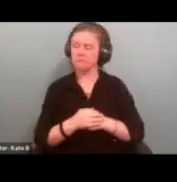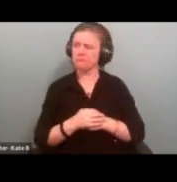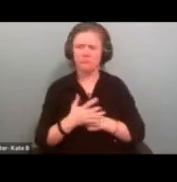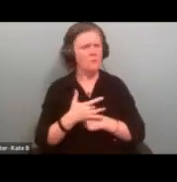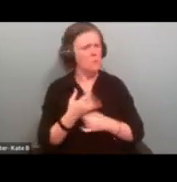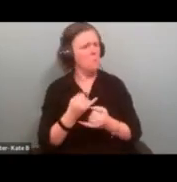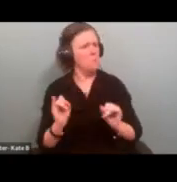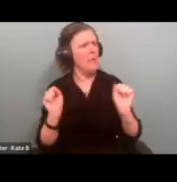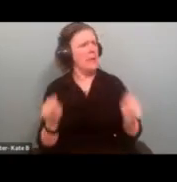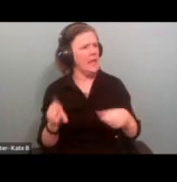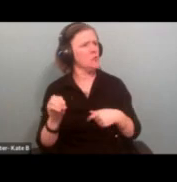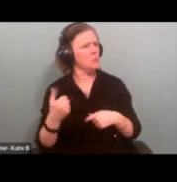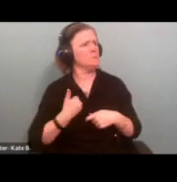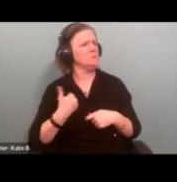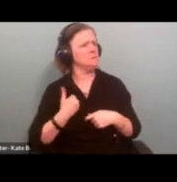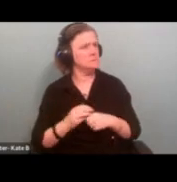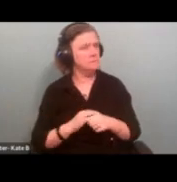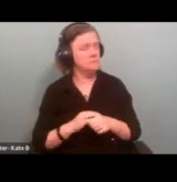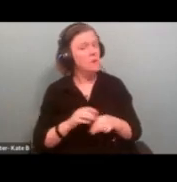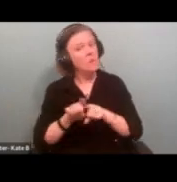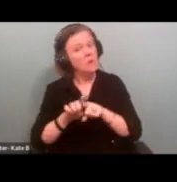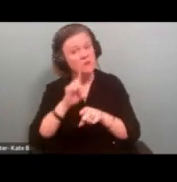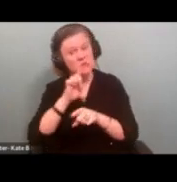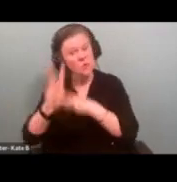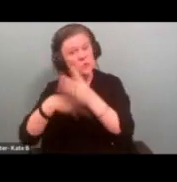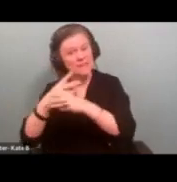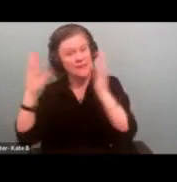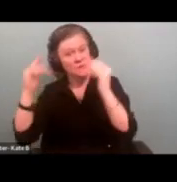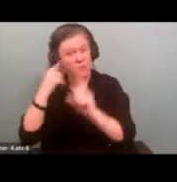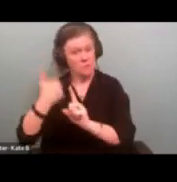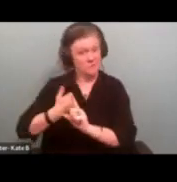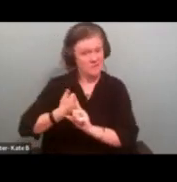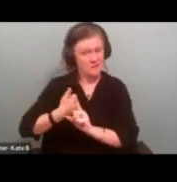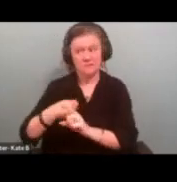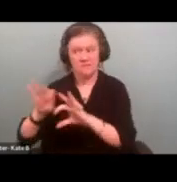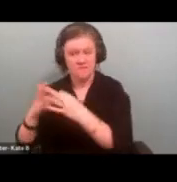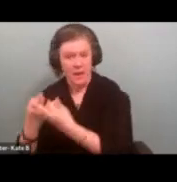that they have realistic expectations for their family and the future, but that they